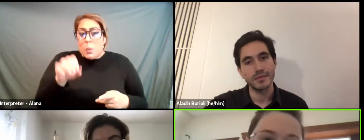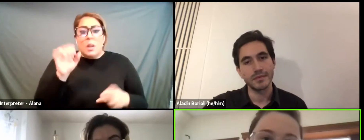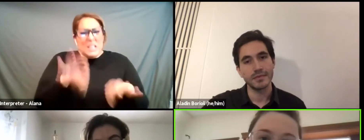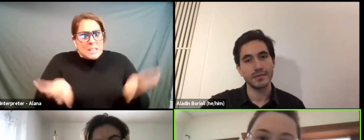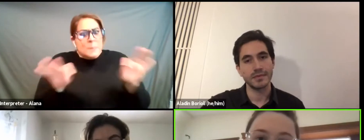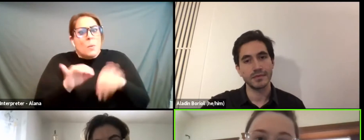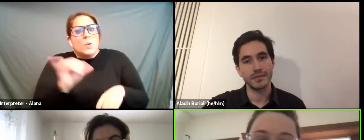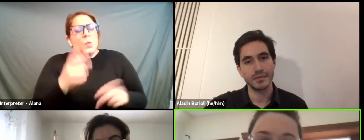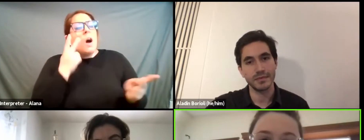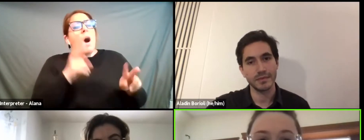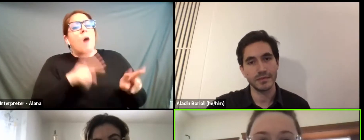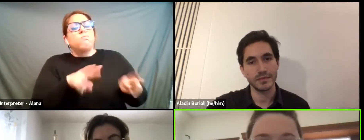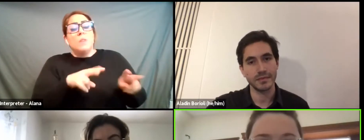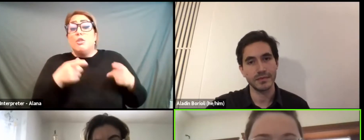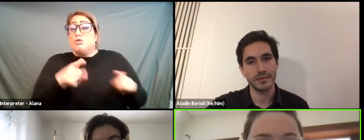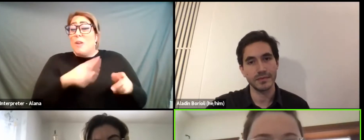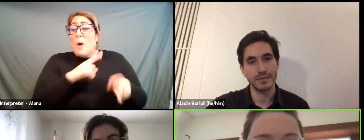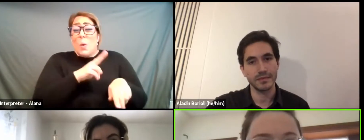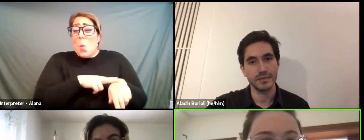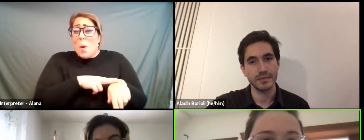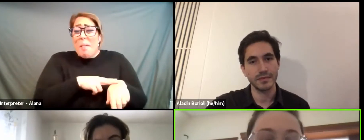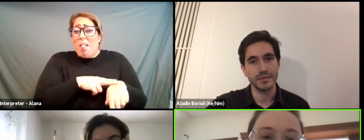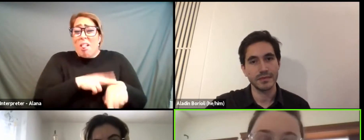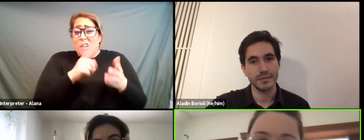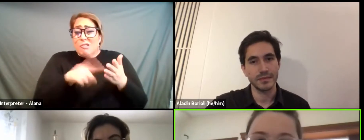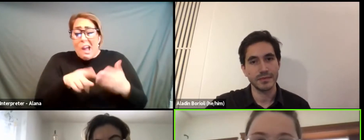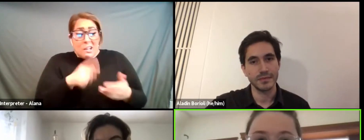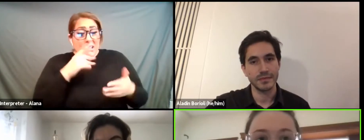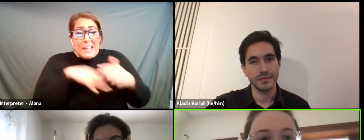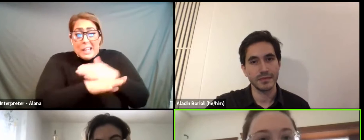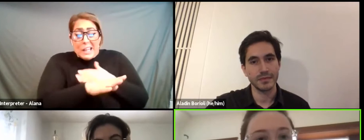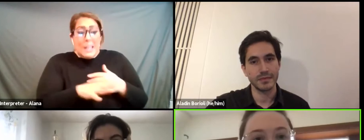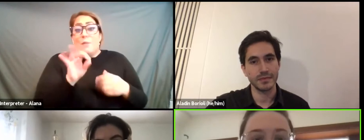during a normal check if you're going in and managing the hive yourself. But if you're away